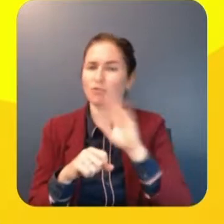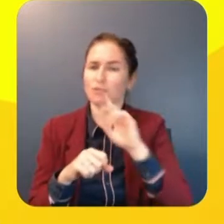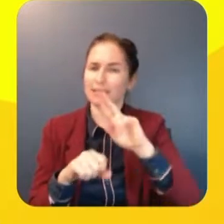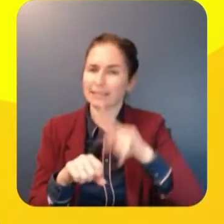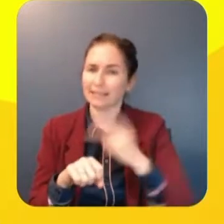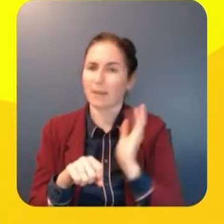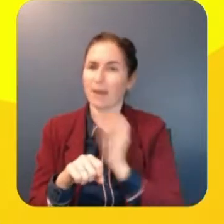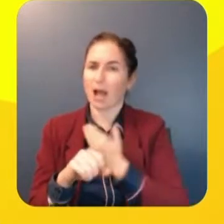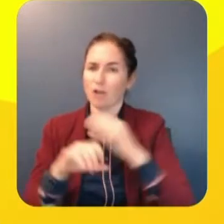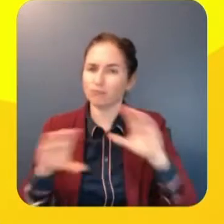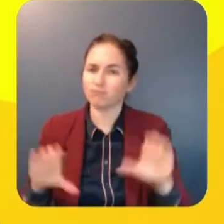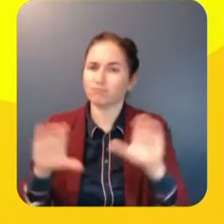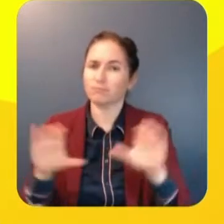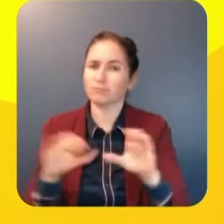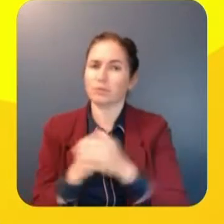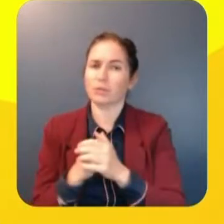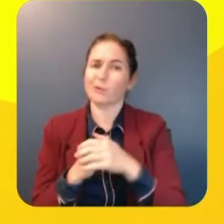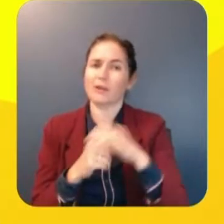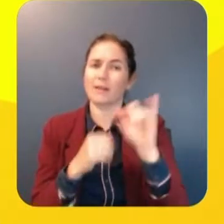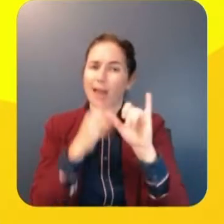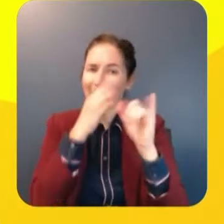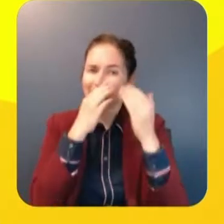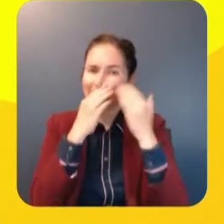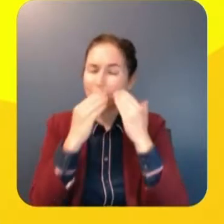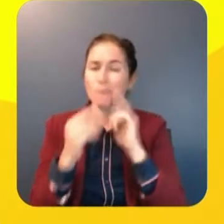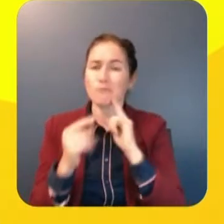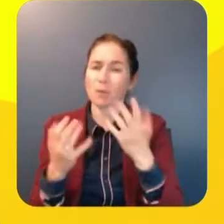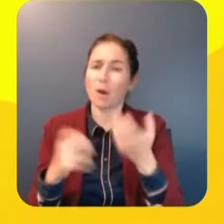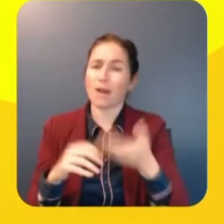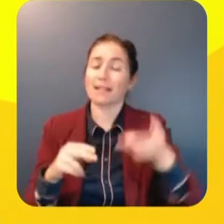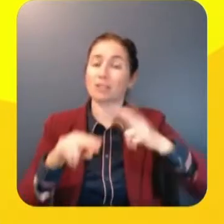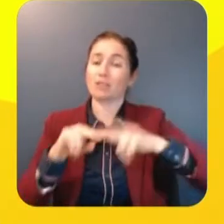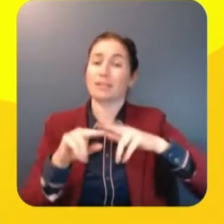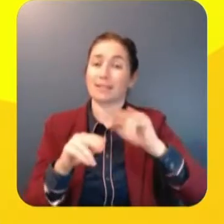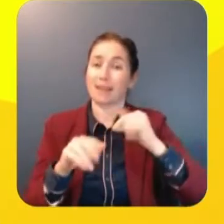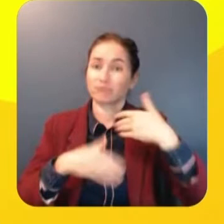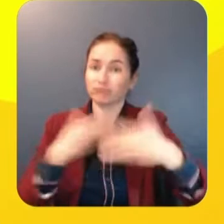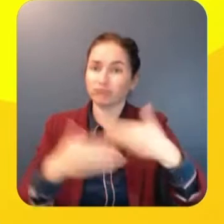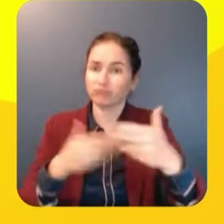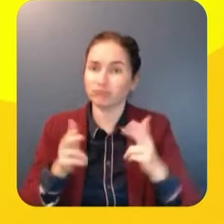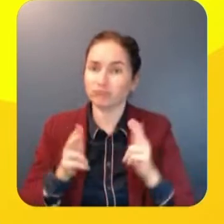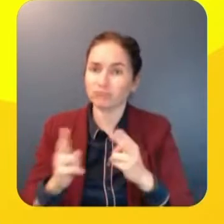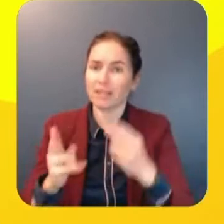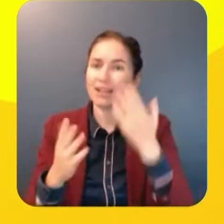or like significantly increase the pace. And so that's how we knew that that was one way for us to say